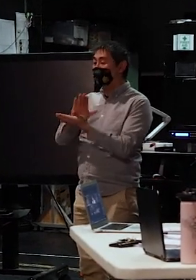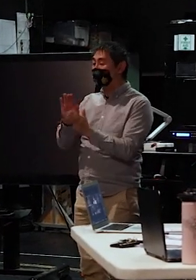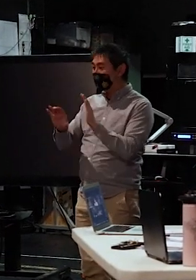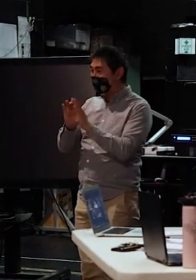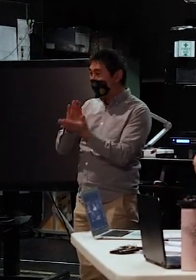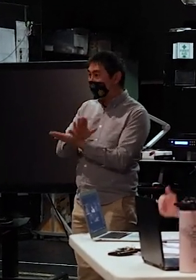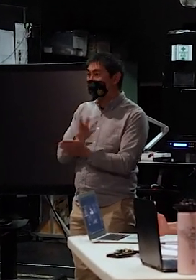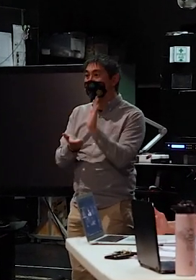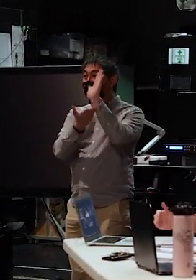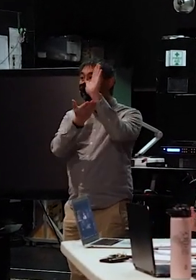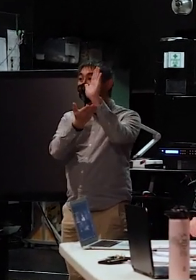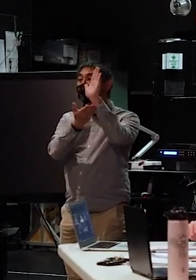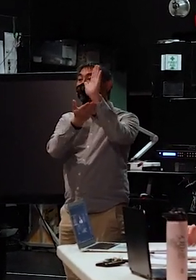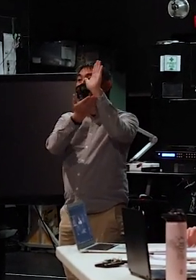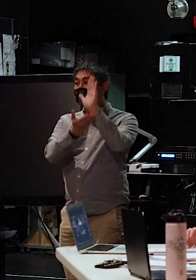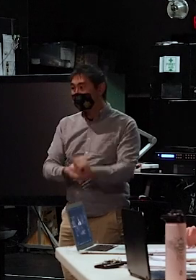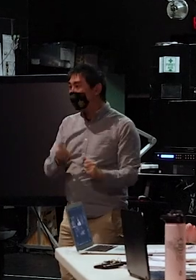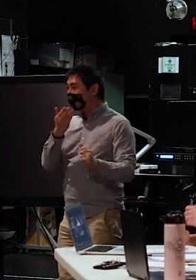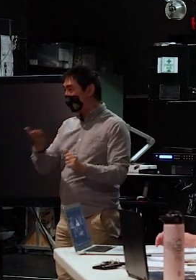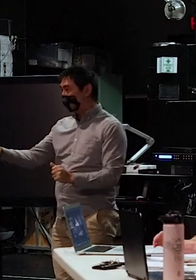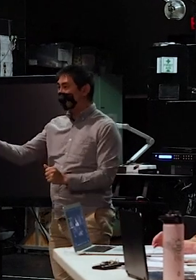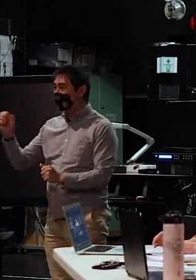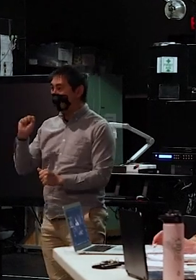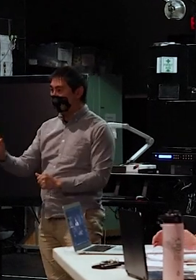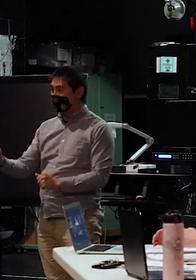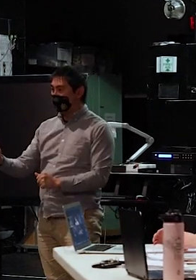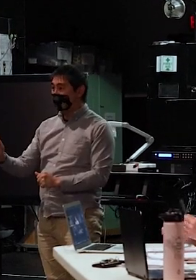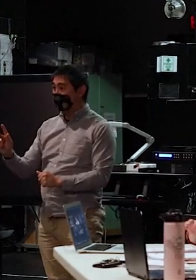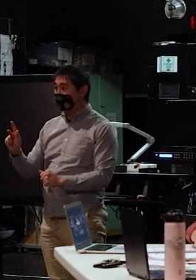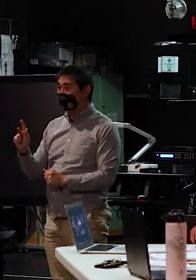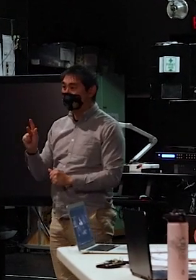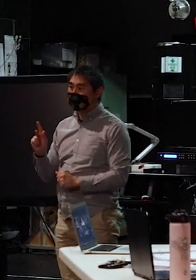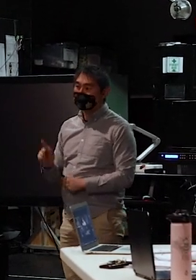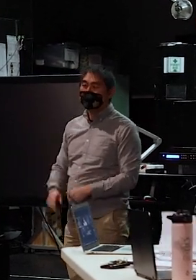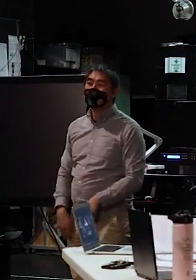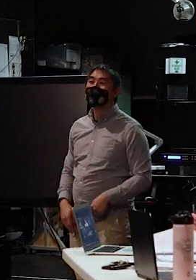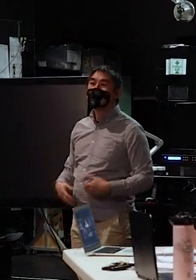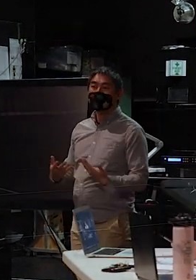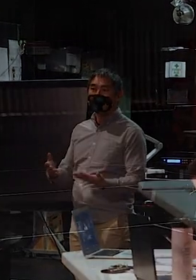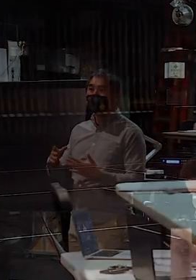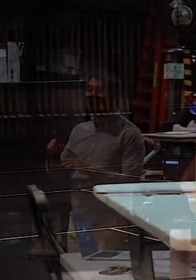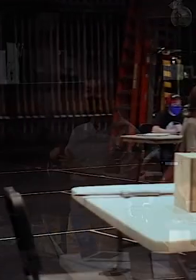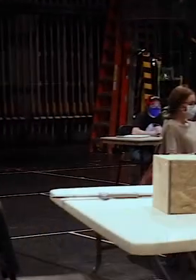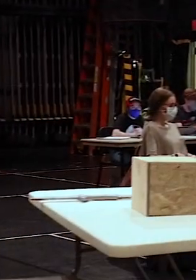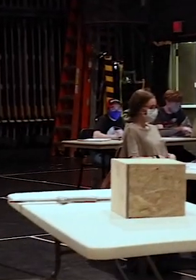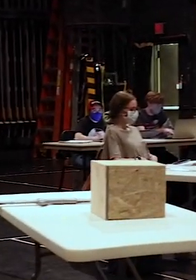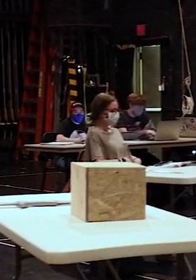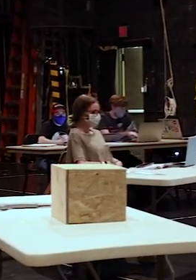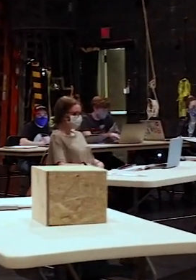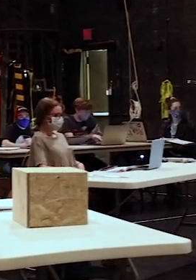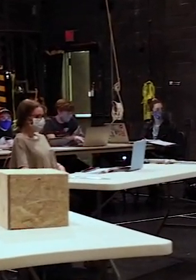Any number of things can go wrong with you know, having all the actors on a Zoom call essentially.